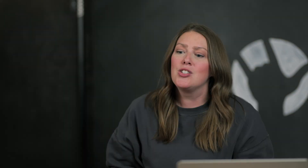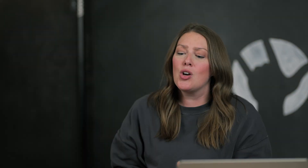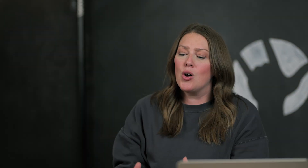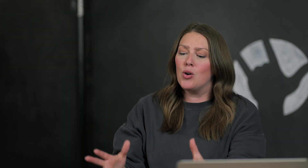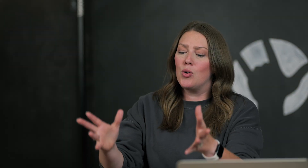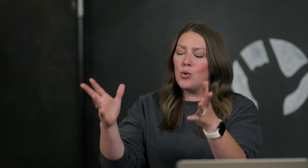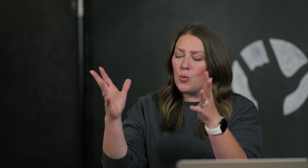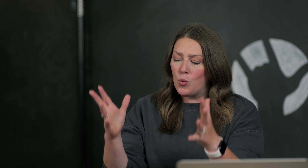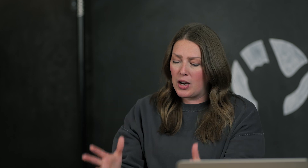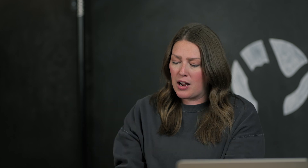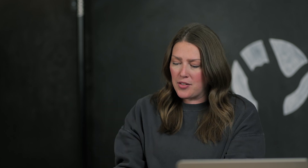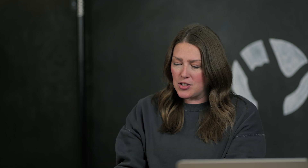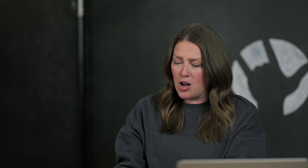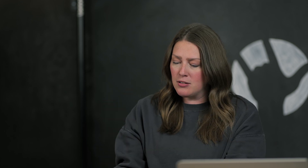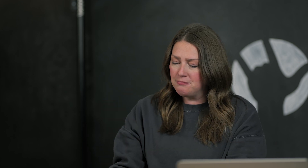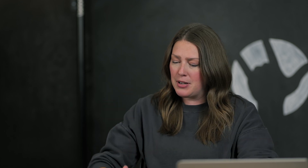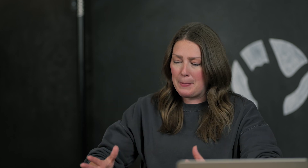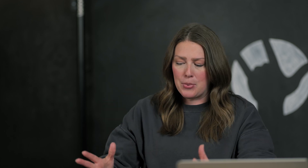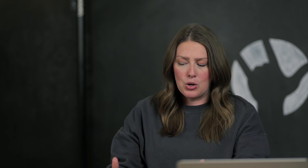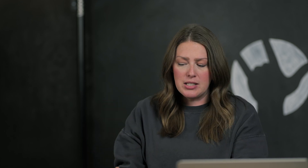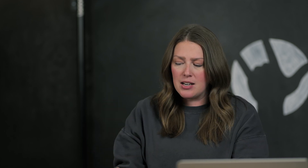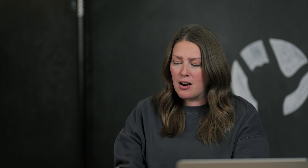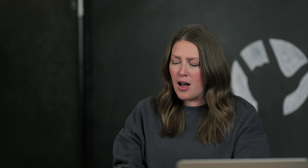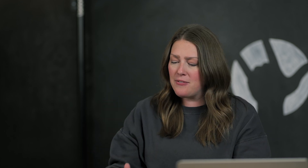So when I got the song, I printed it off.